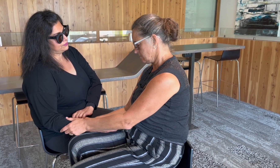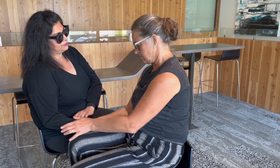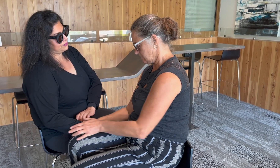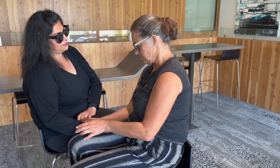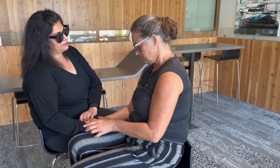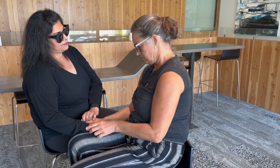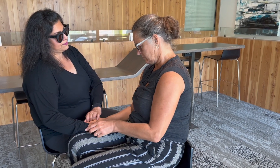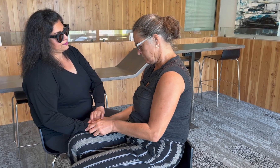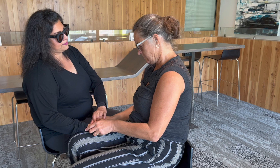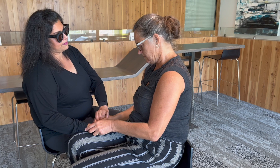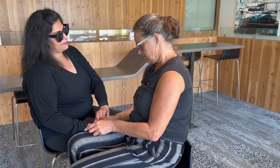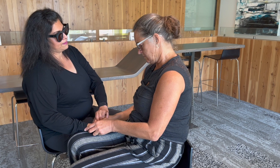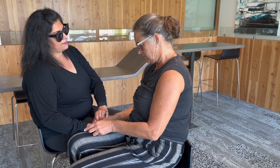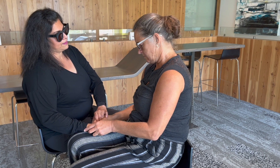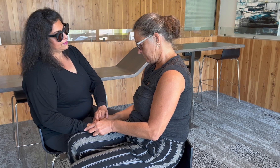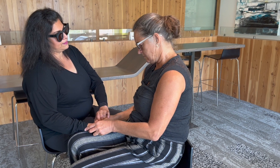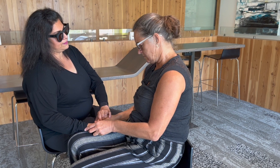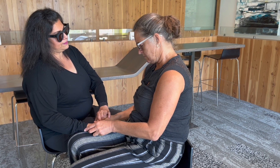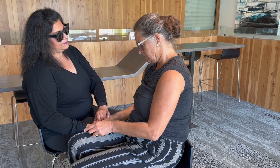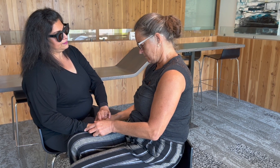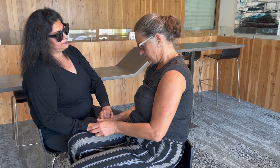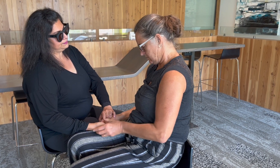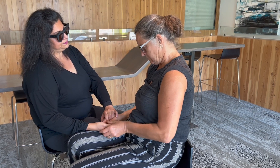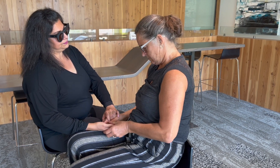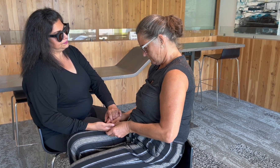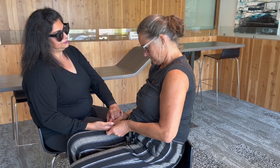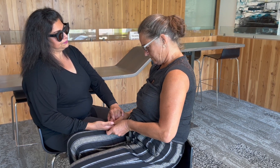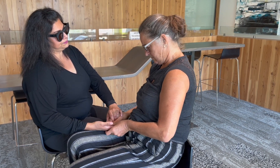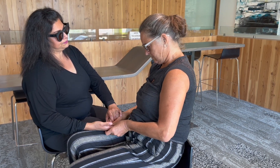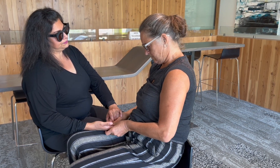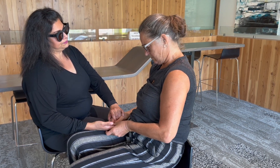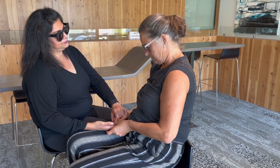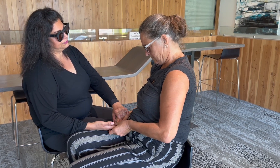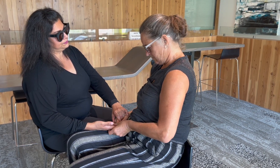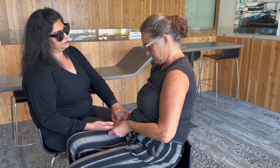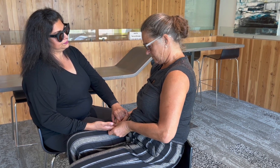All three size devices have the same functionality and buttons.